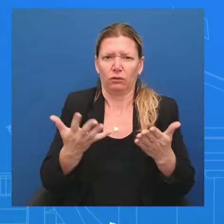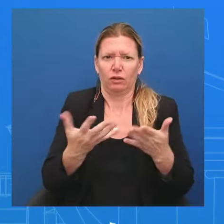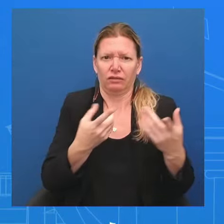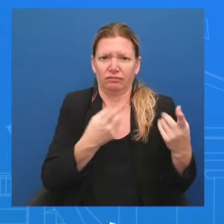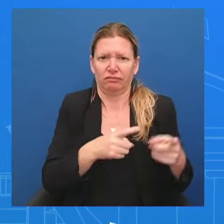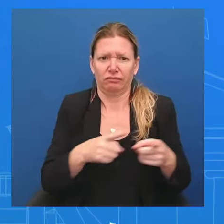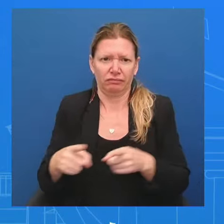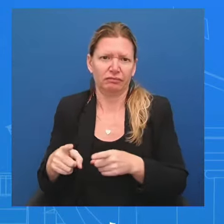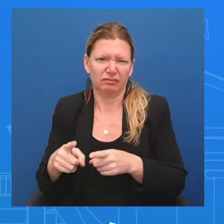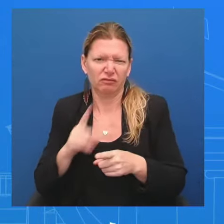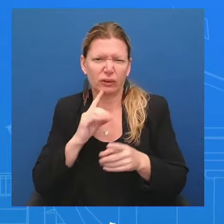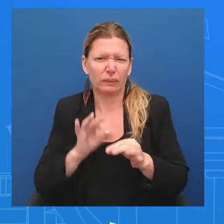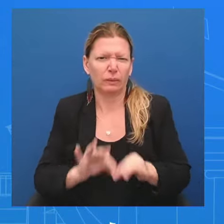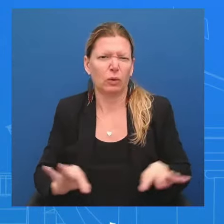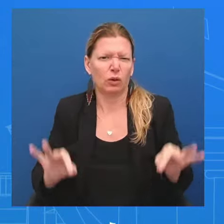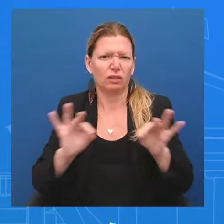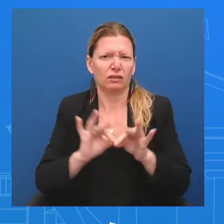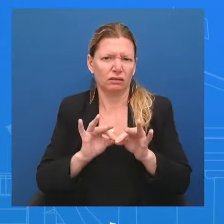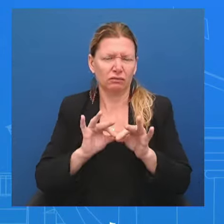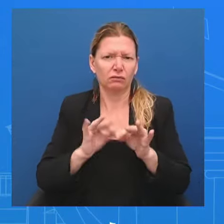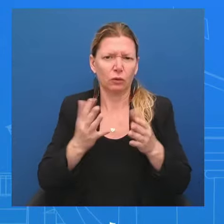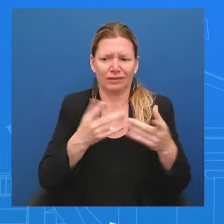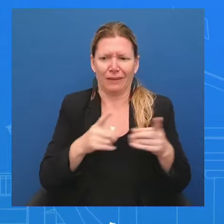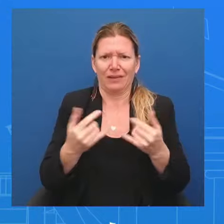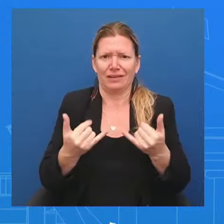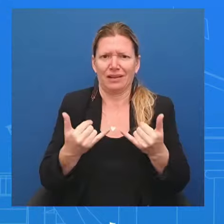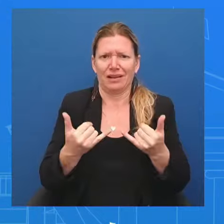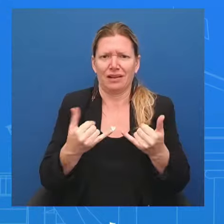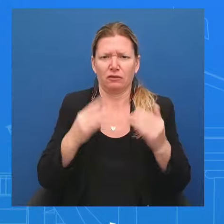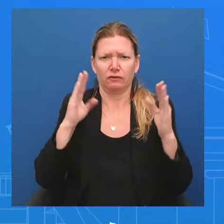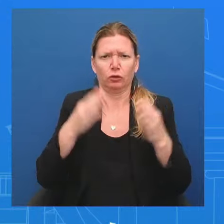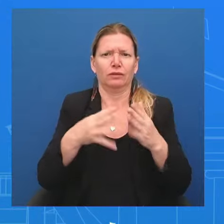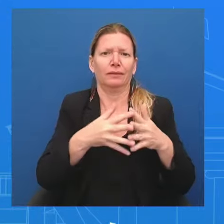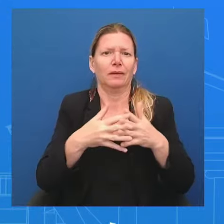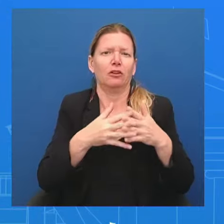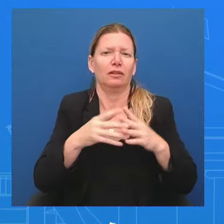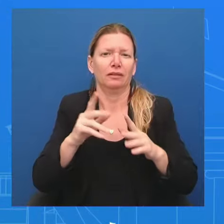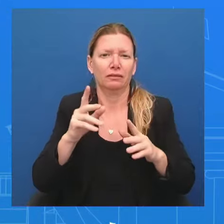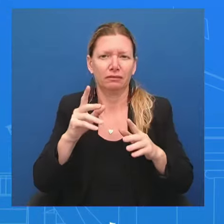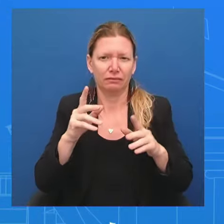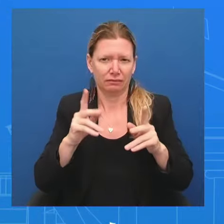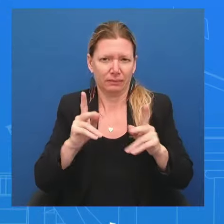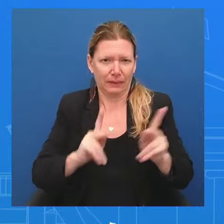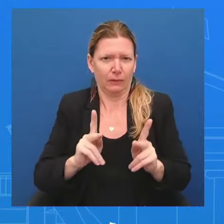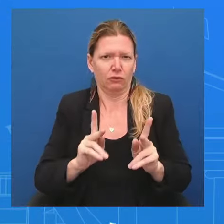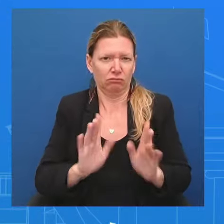whether it's national security efforts or domestic policy, and that's the president's focus.